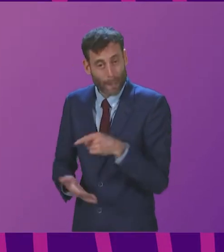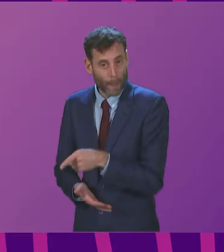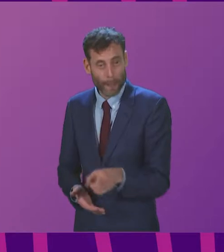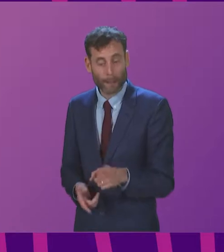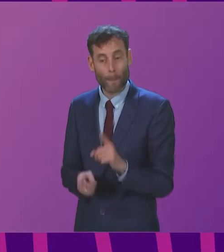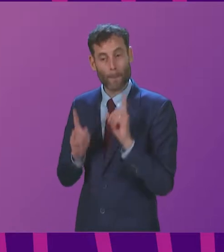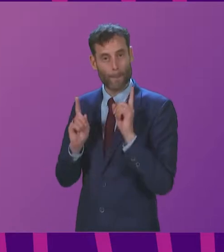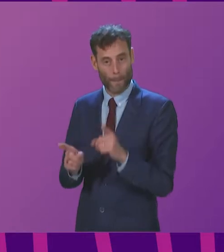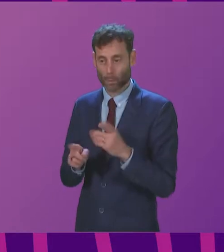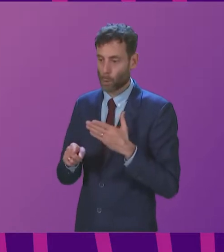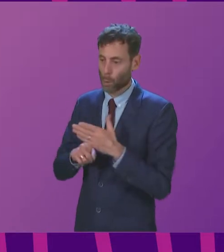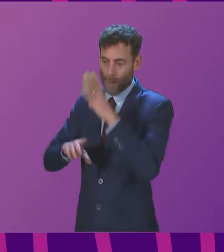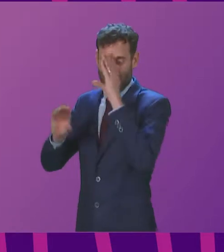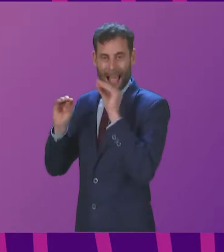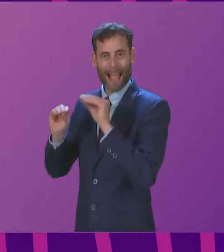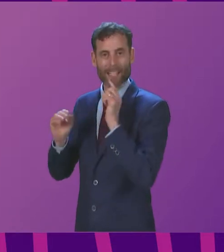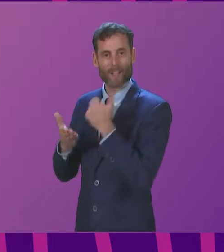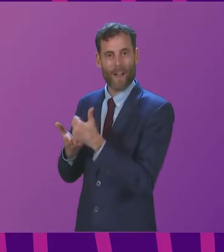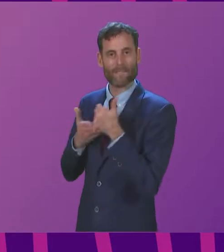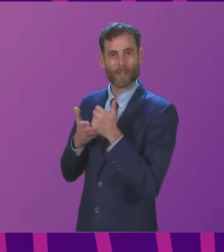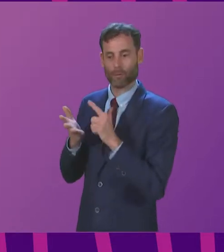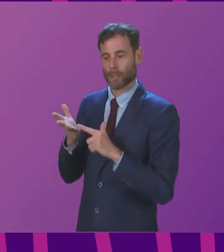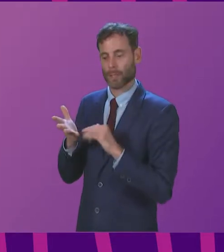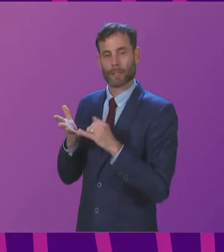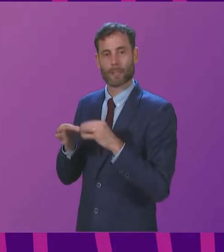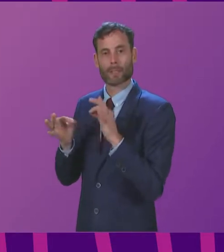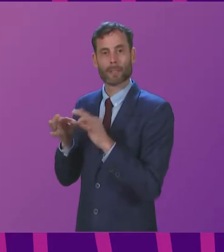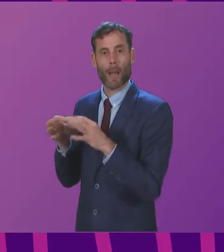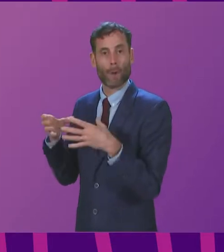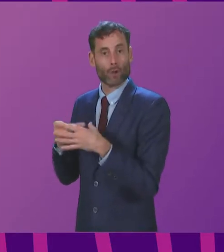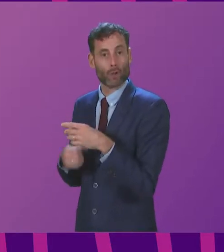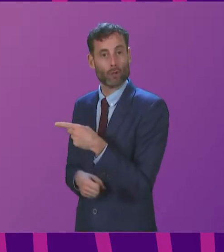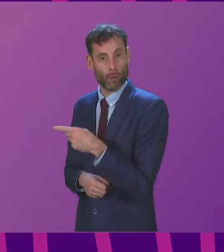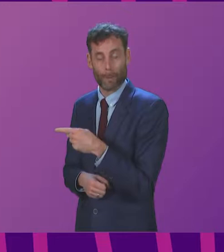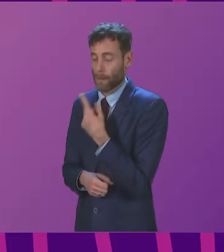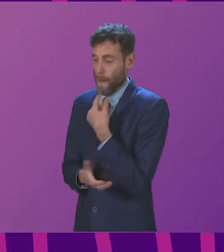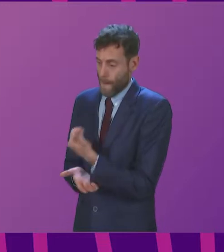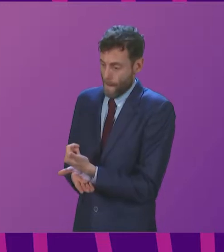our education advisory sub-group so that we base those decisions on the best available information.